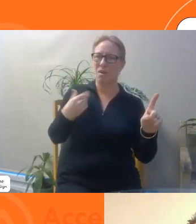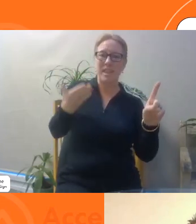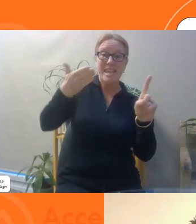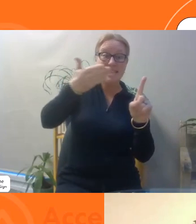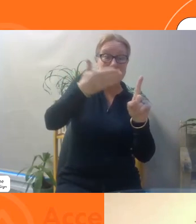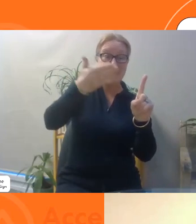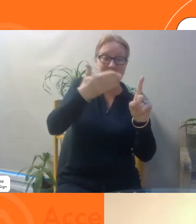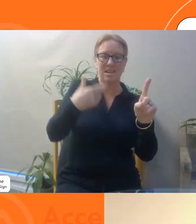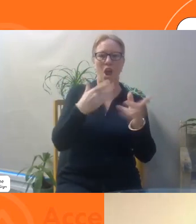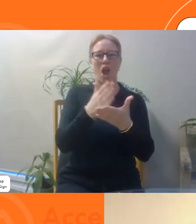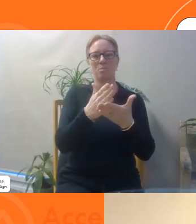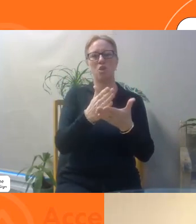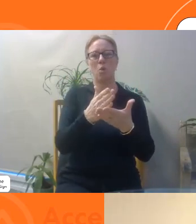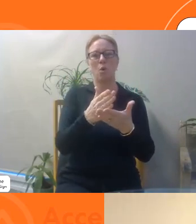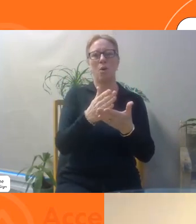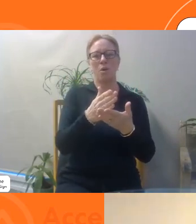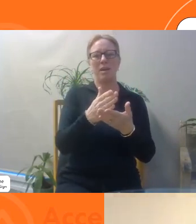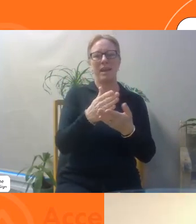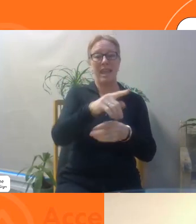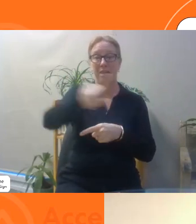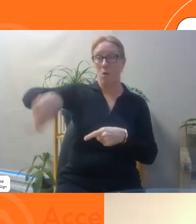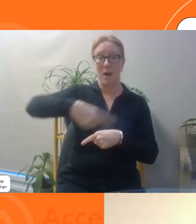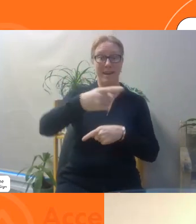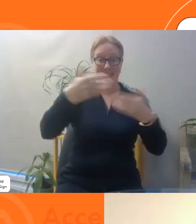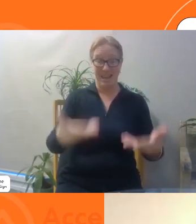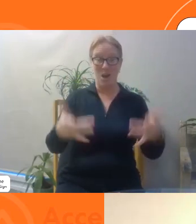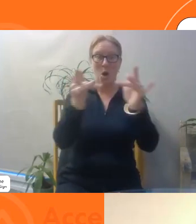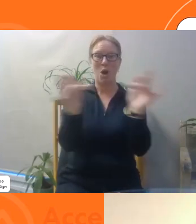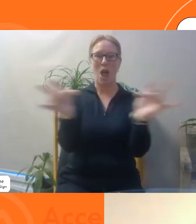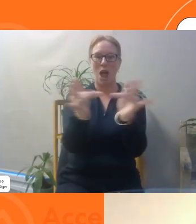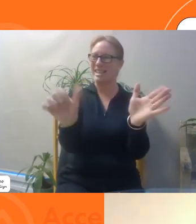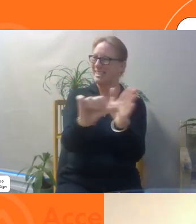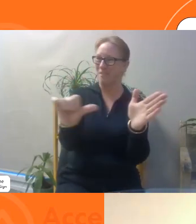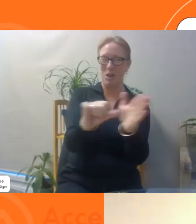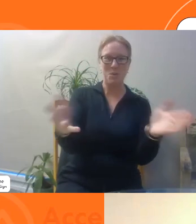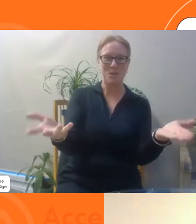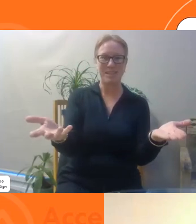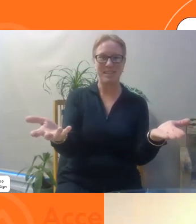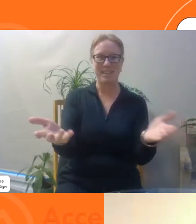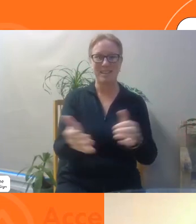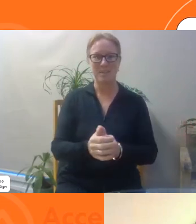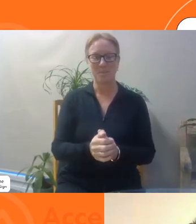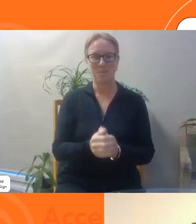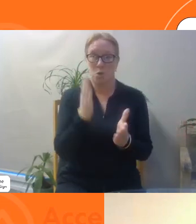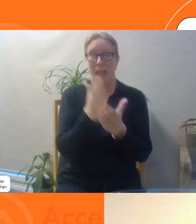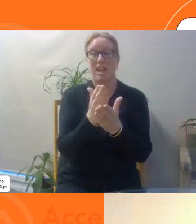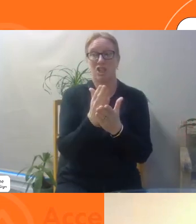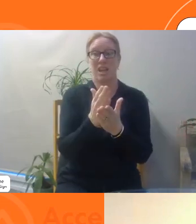everyone on this call knows is very difficult to actually realise.